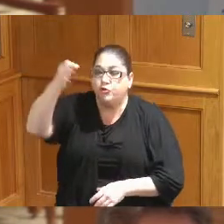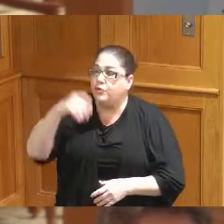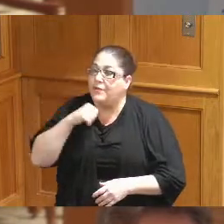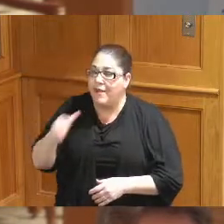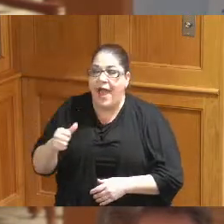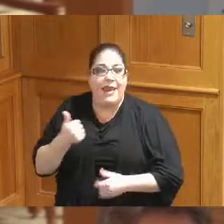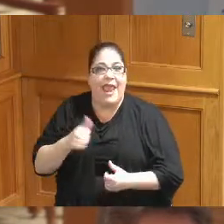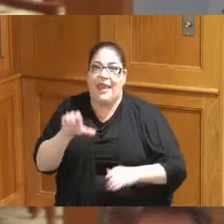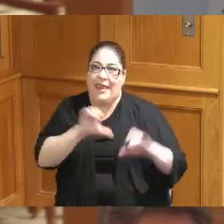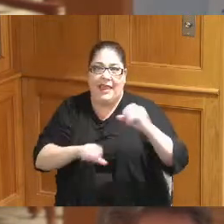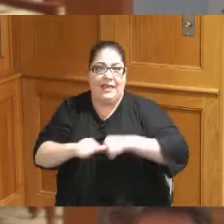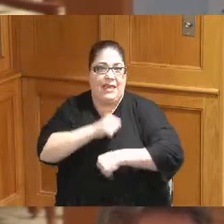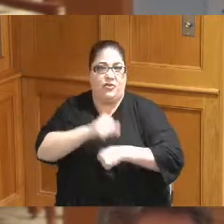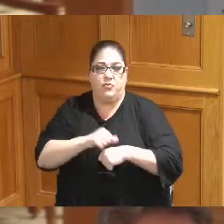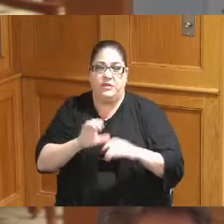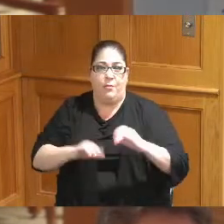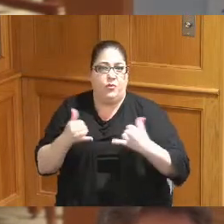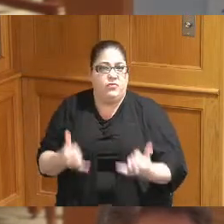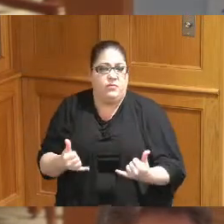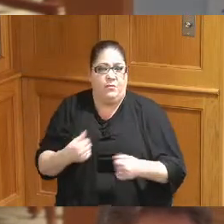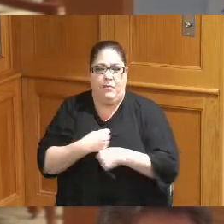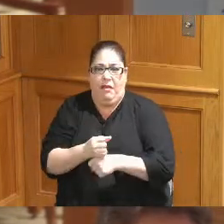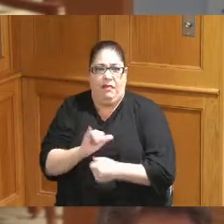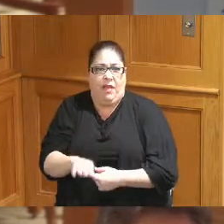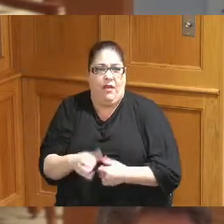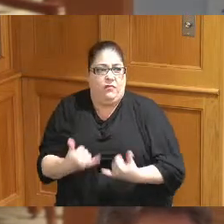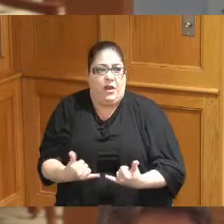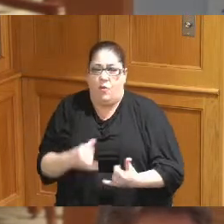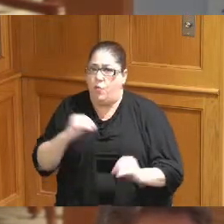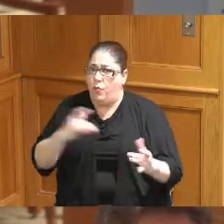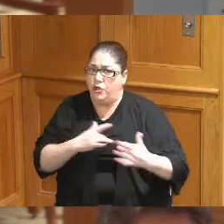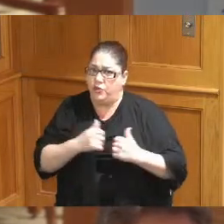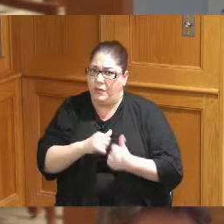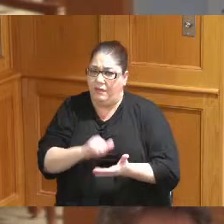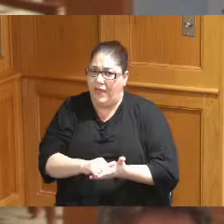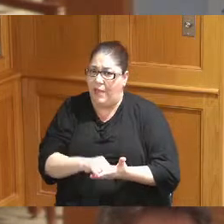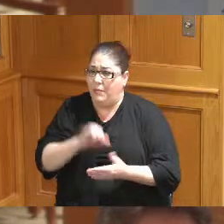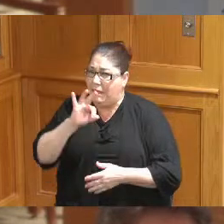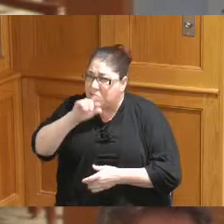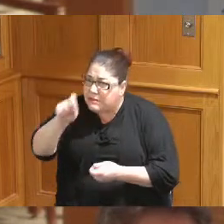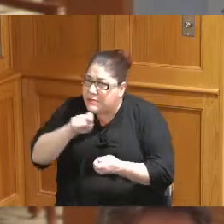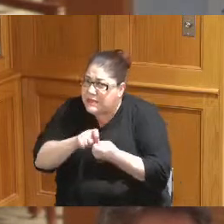I do not have partially any concerns regarding that now if there is something specific that you